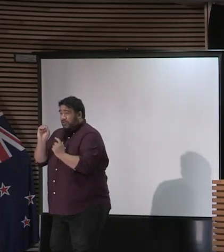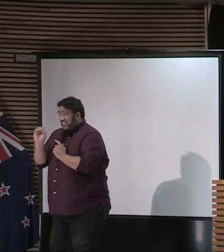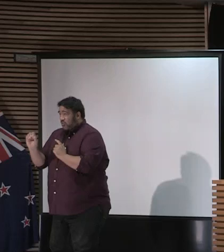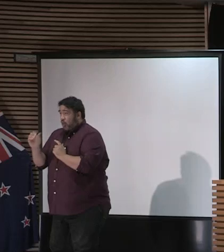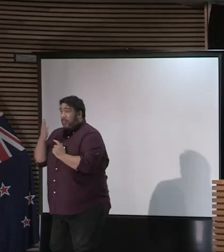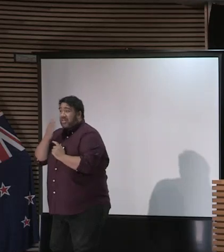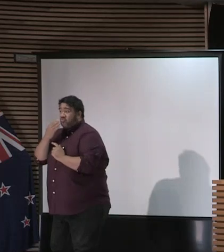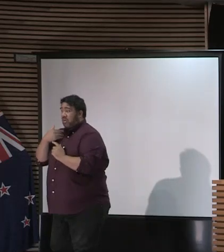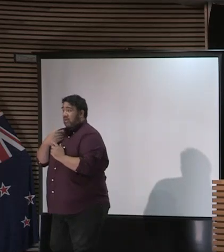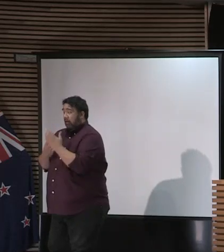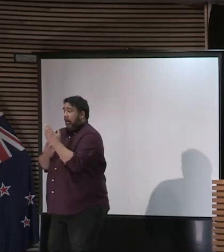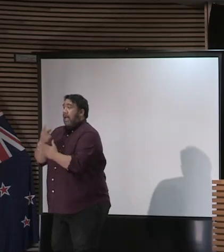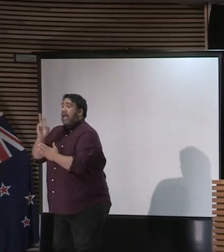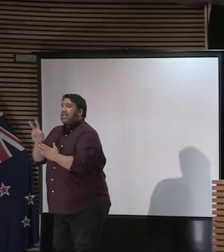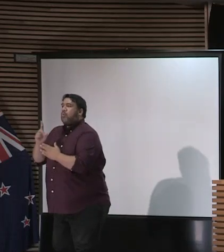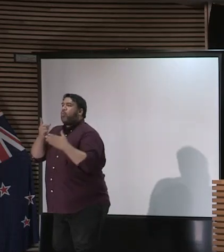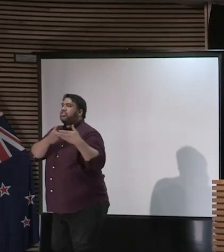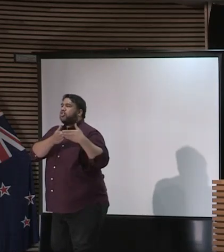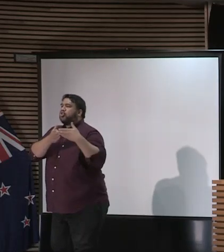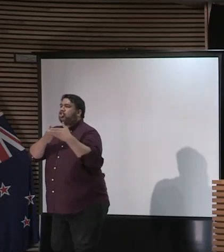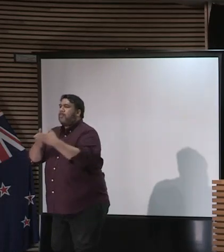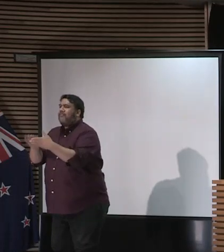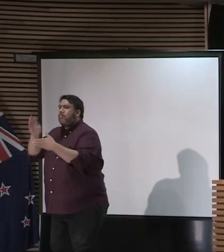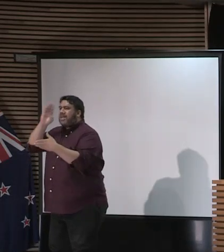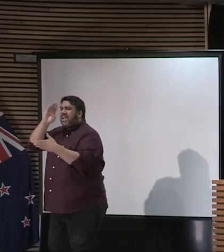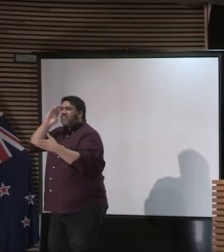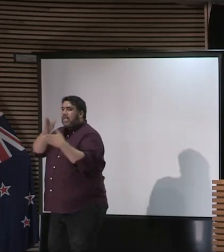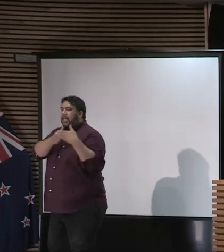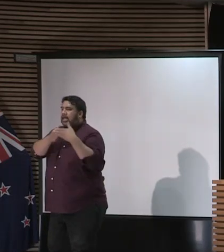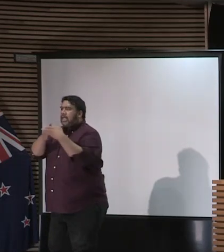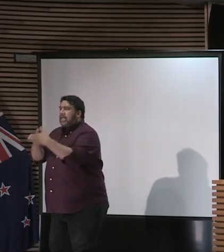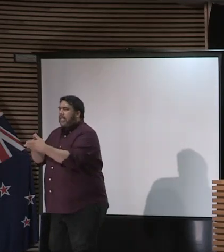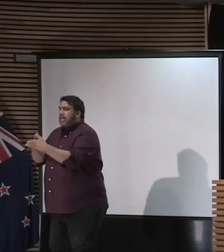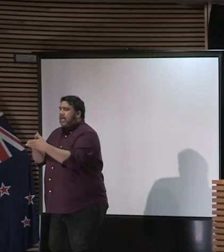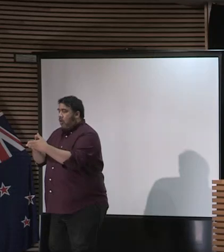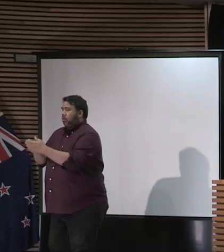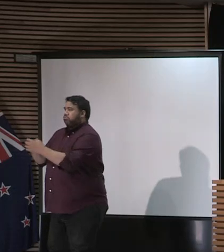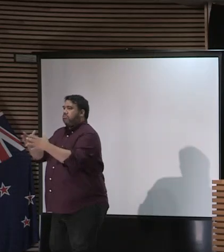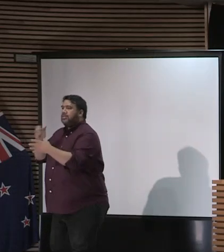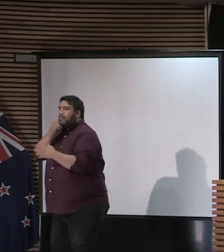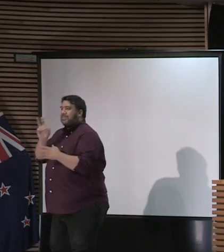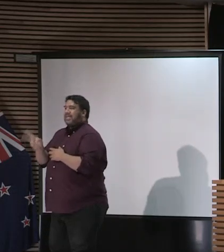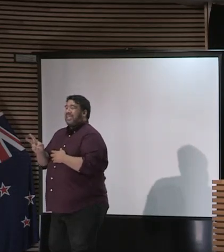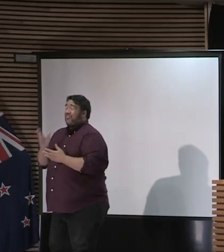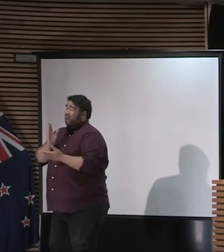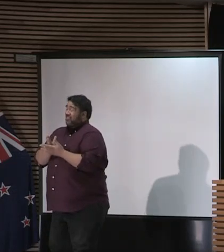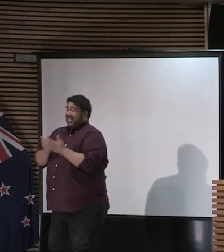of cases that would keep us in Level 3? What's the number of cases that would count as the wildfire you referenced? You'll